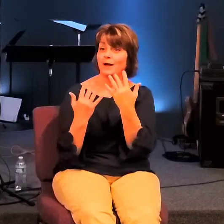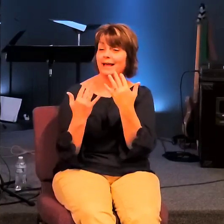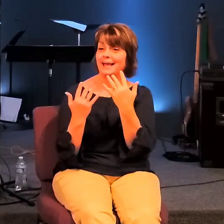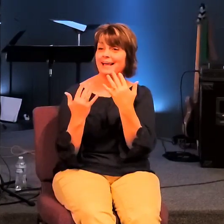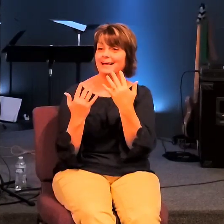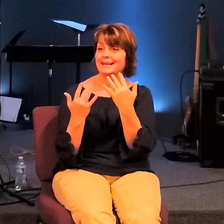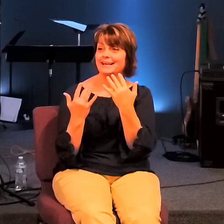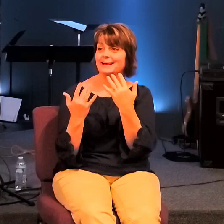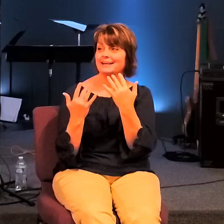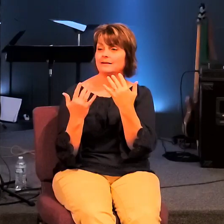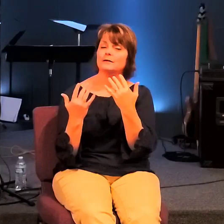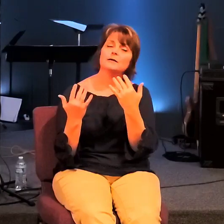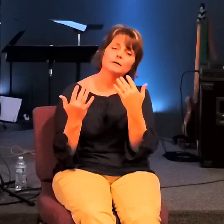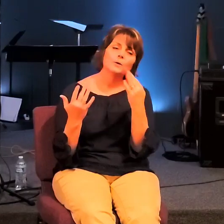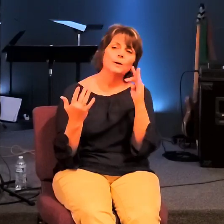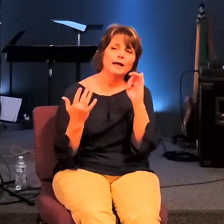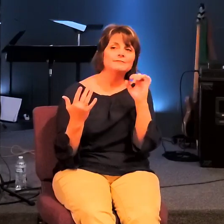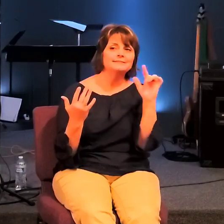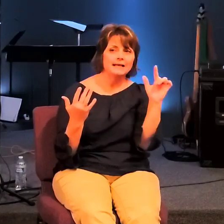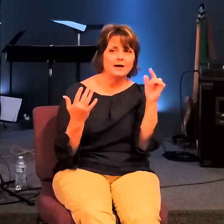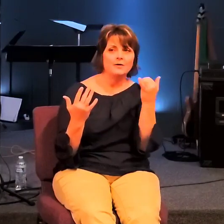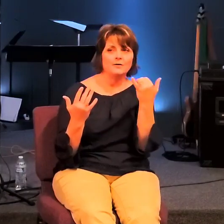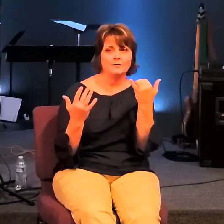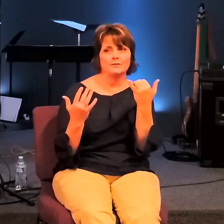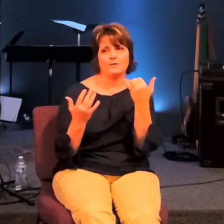you know nowadays we got her cell phone so what do we do when we're sitting around and